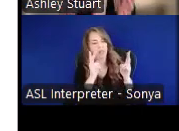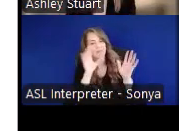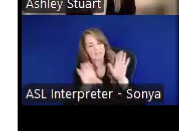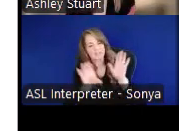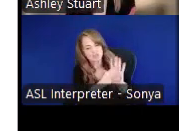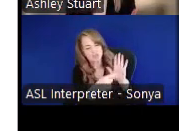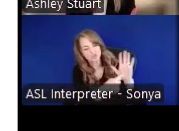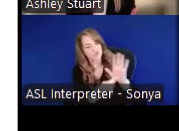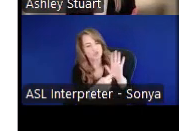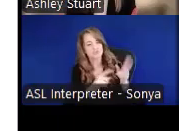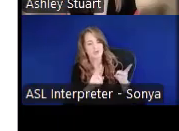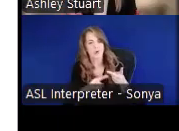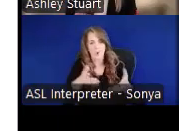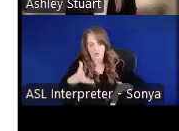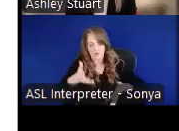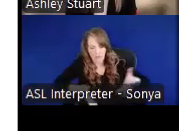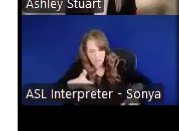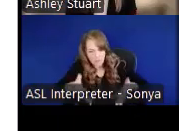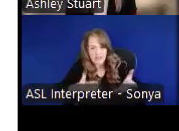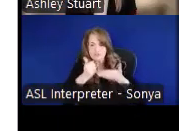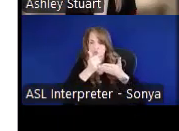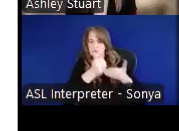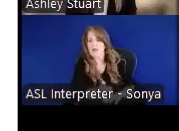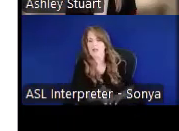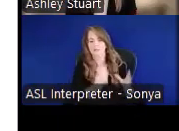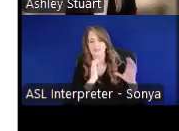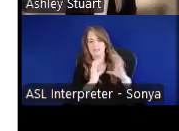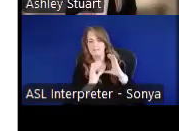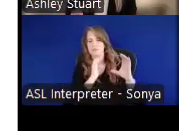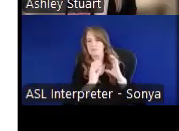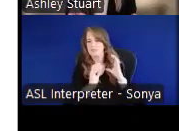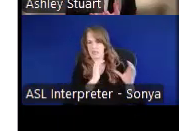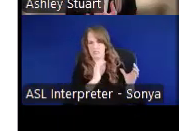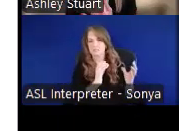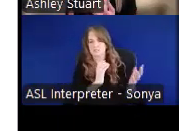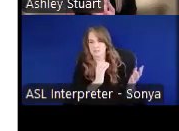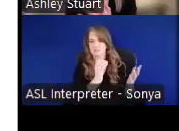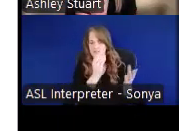communicate anything that might be a change in routine or